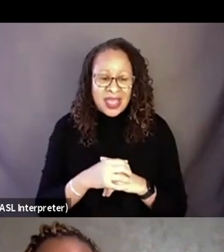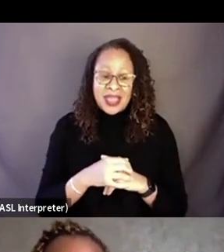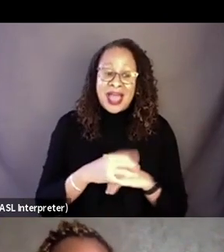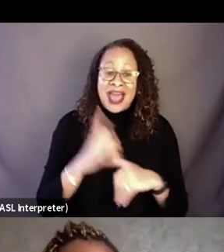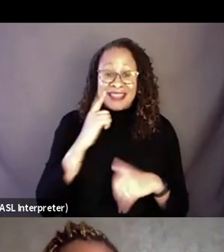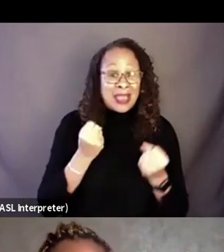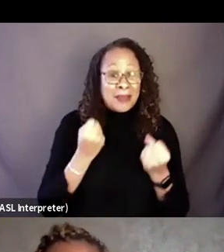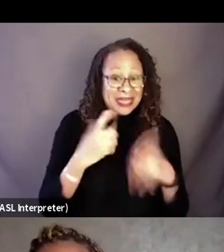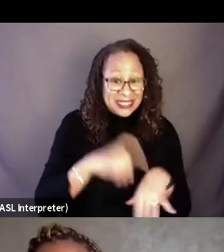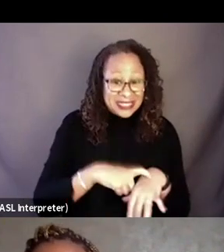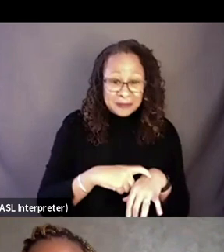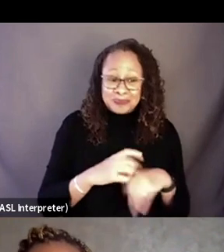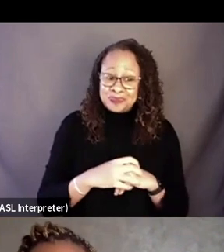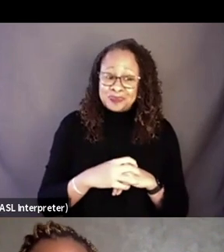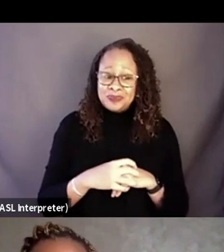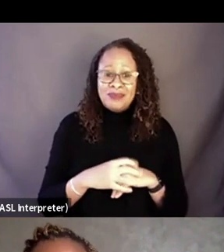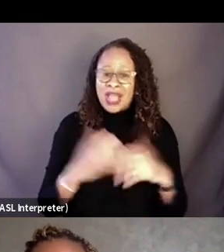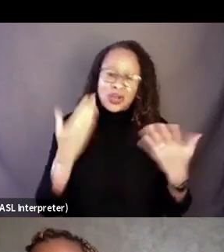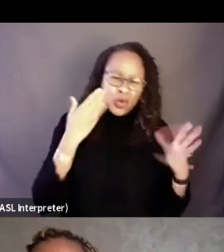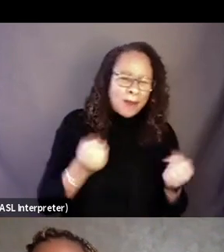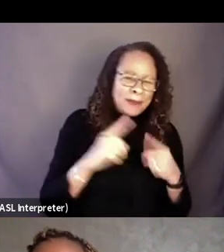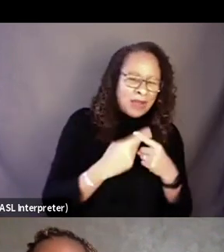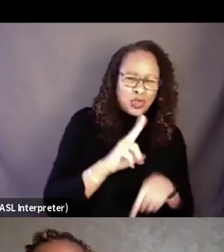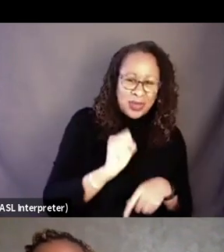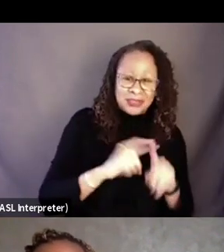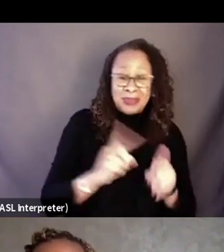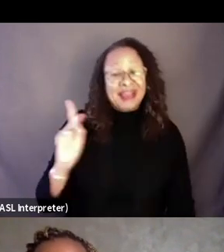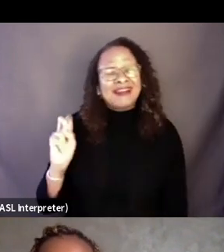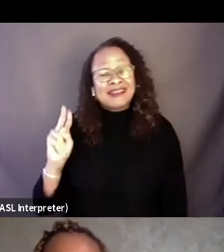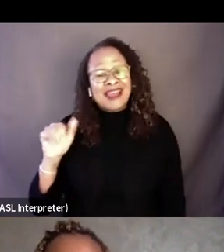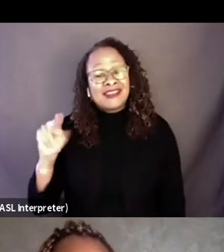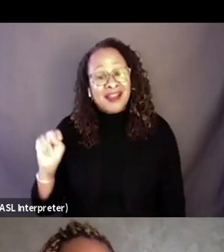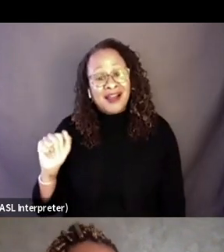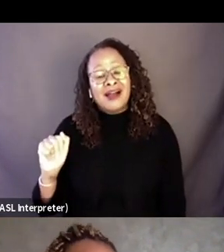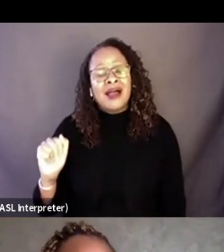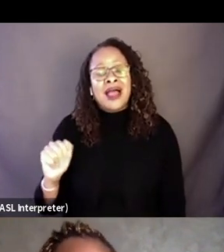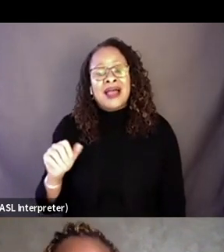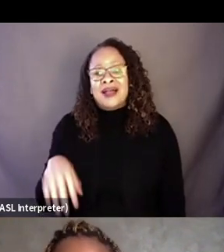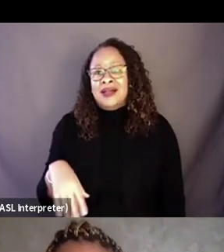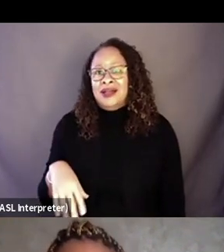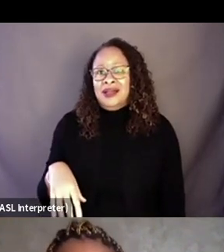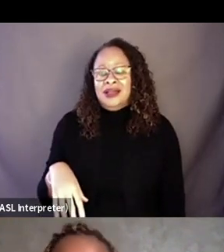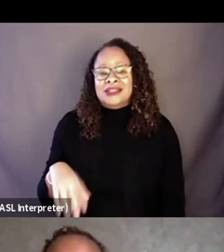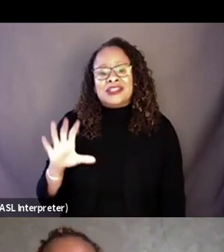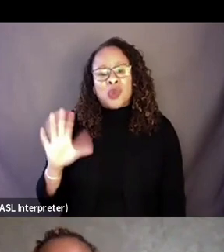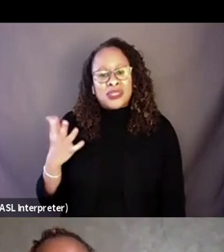I don't know how it is as much in the States, but there's there's always this narrative that other people will solve the problems.